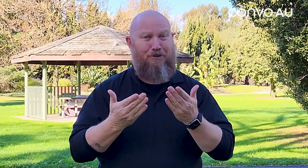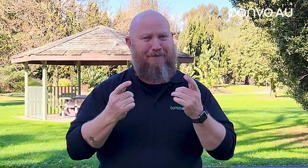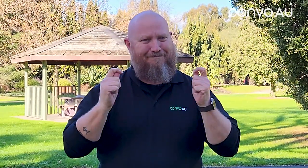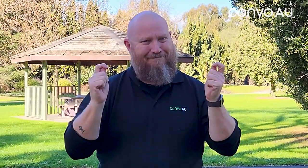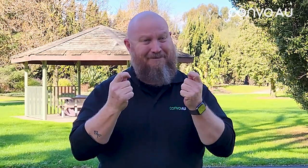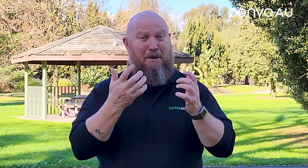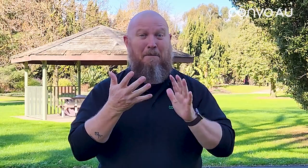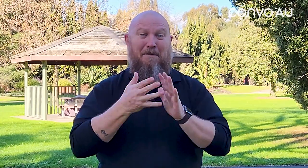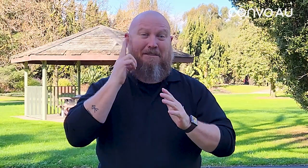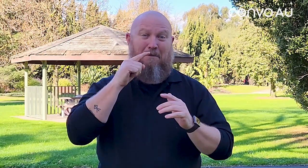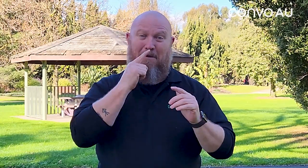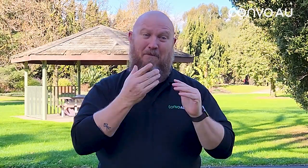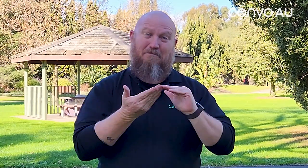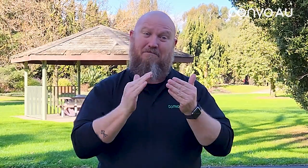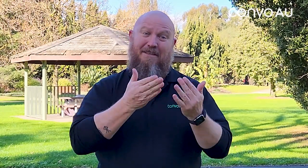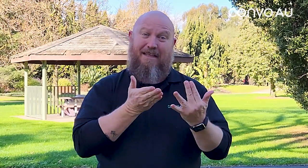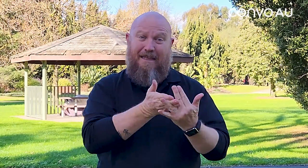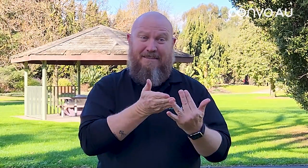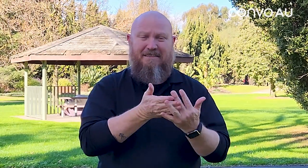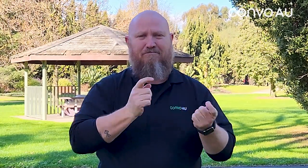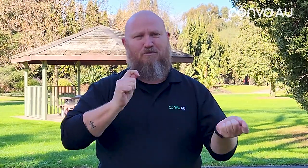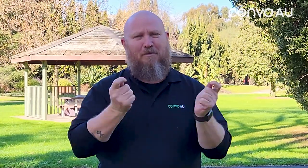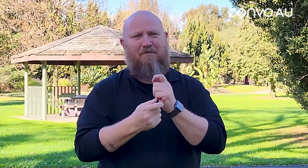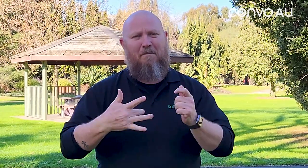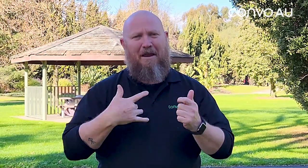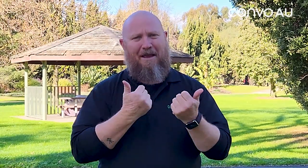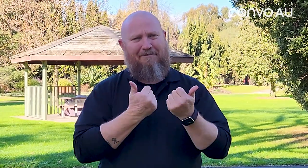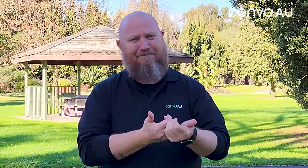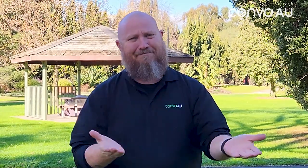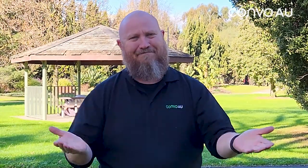This significant achievement has brought transformative changes to the lives of the Deaf community.